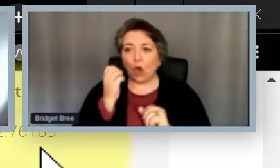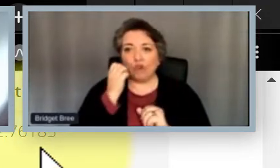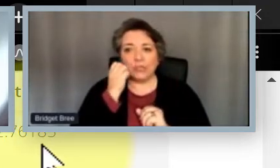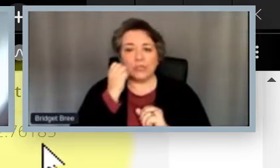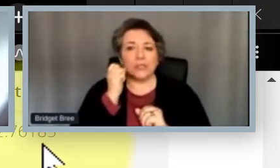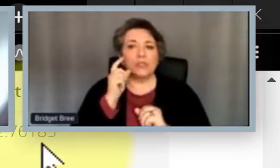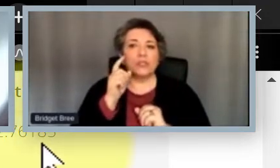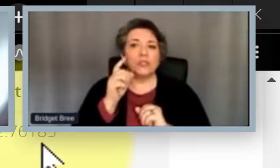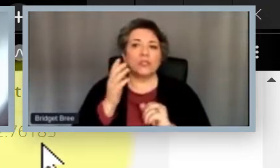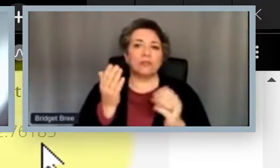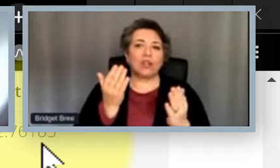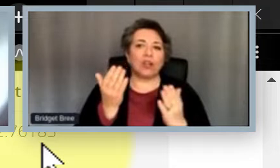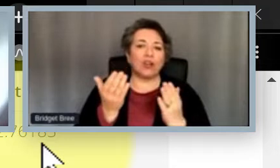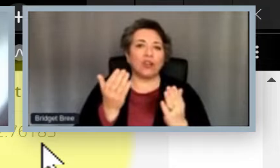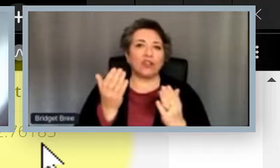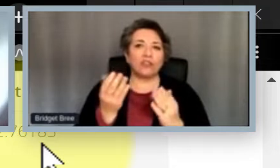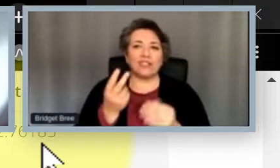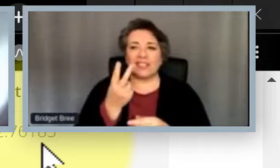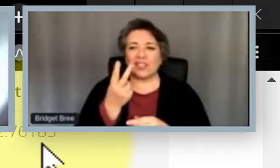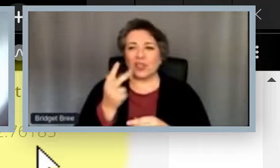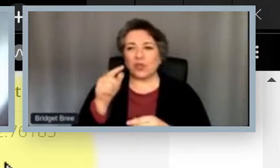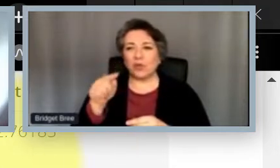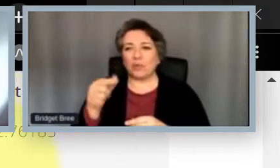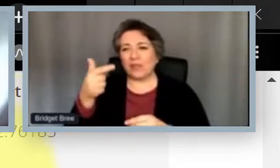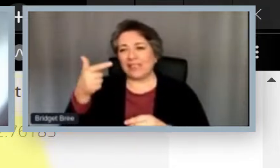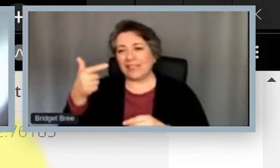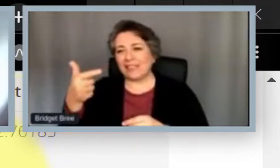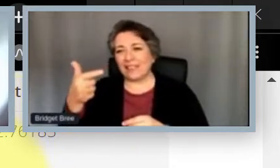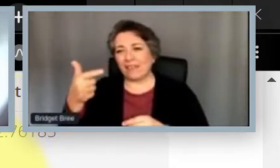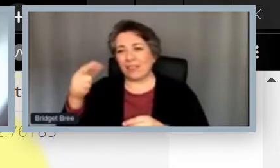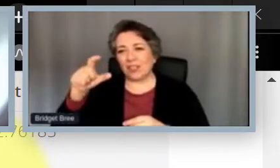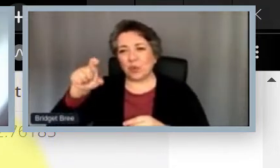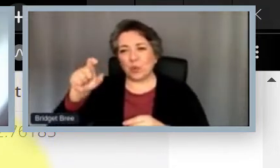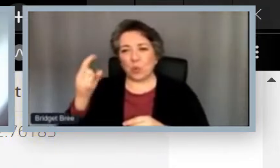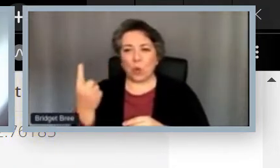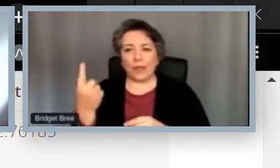ratio of 2.7: 1, which is far too low.